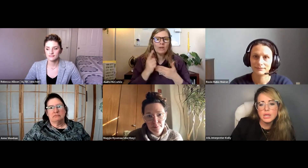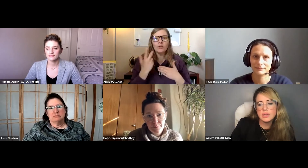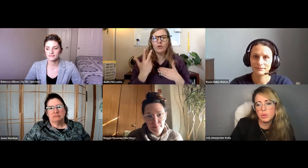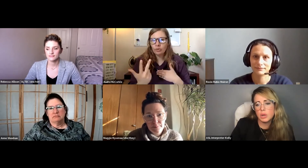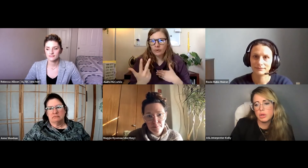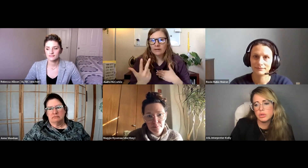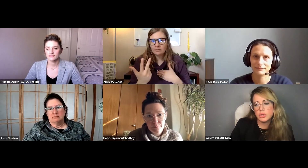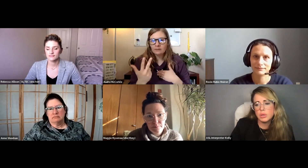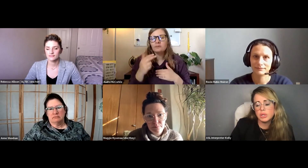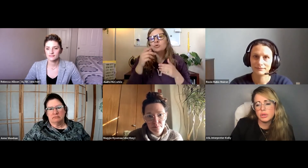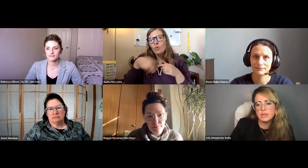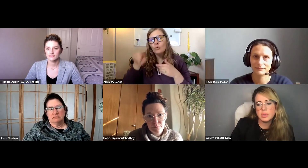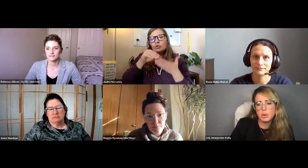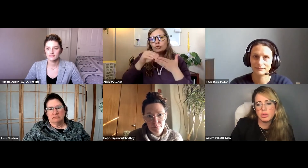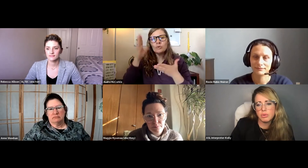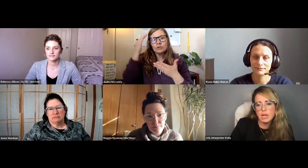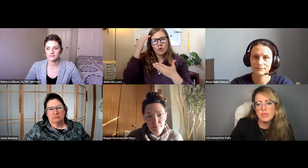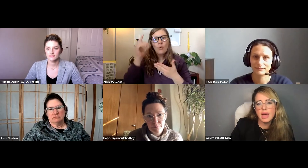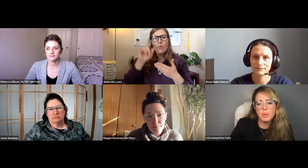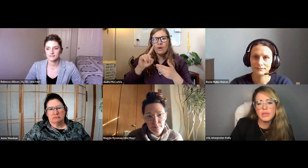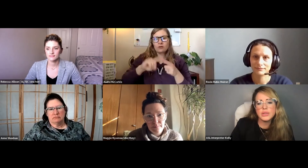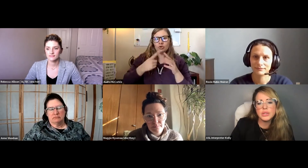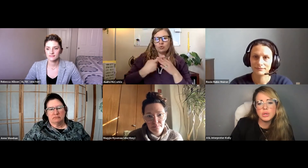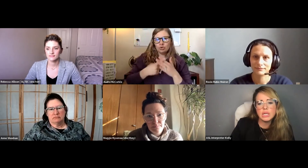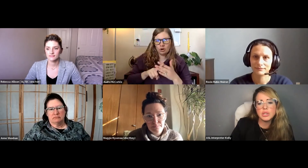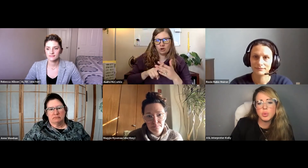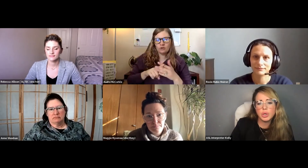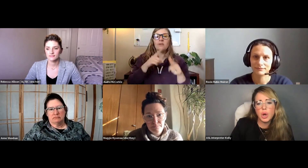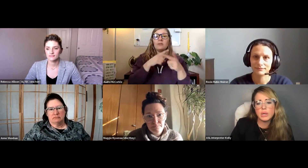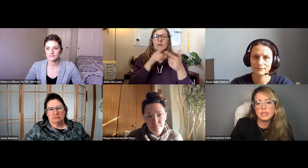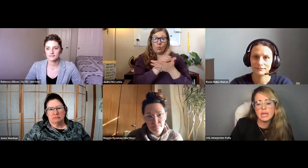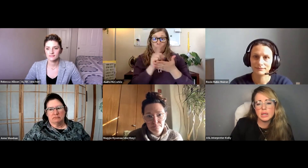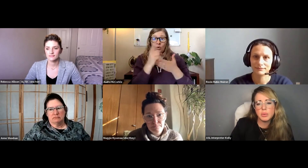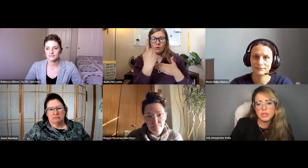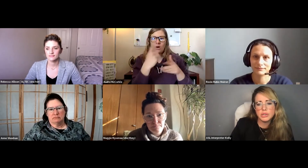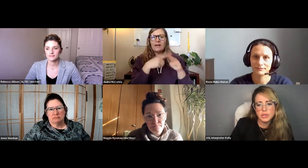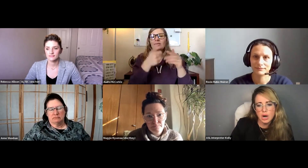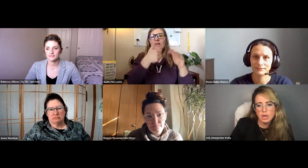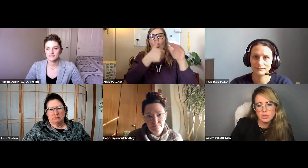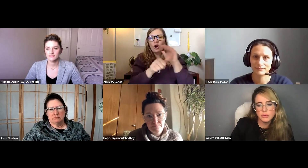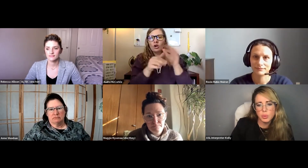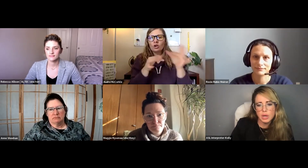and we two we do this and week three, that way the students will know exactly where to start for week